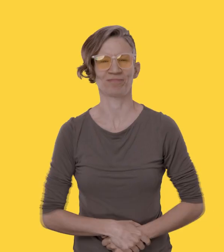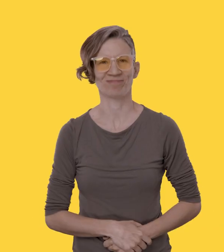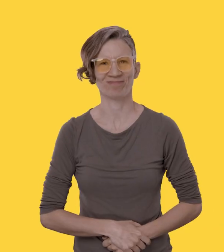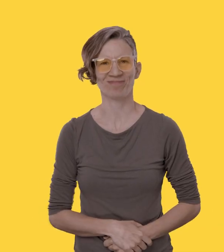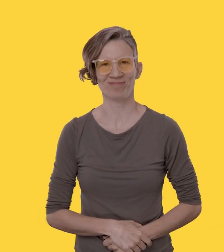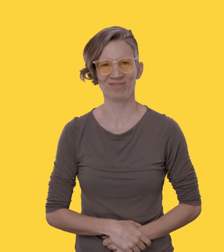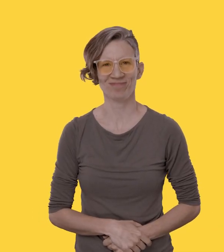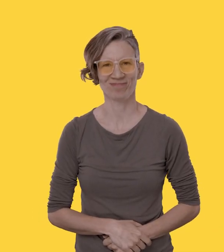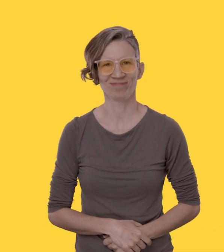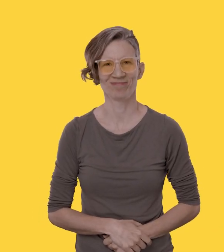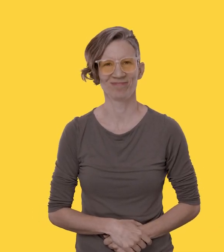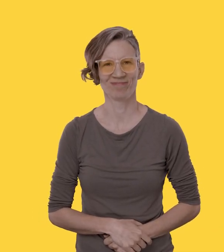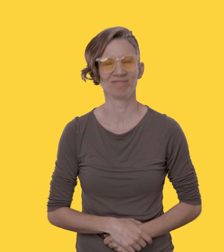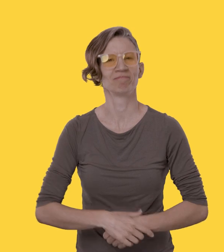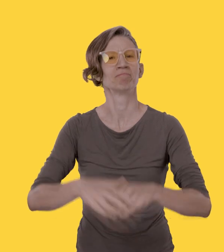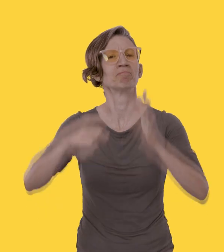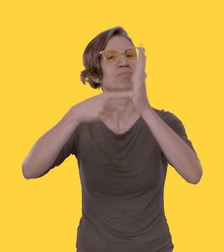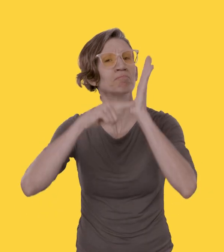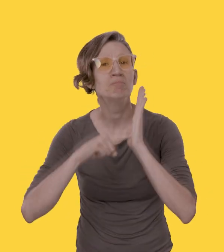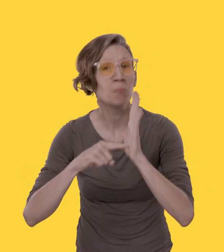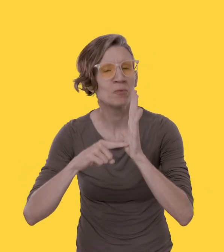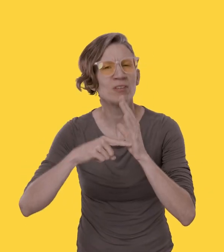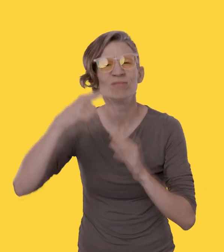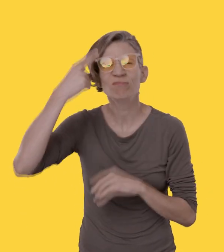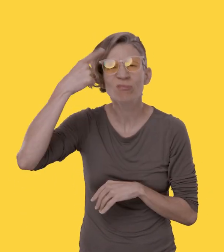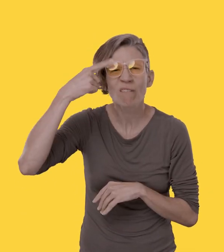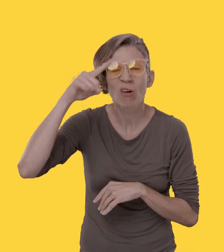If the provider takes more time than to answer a simple message,